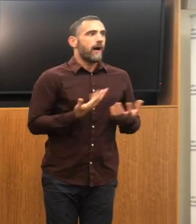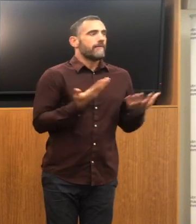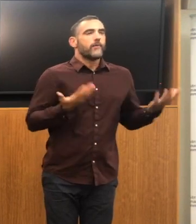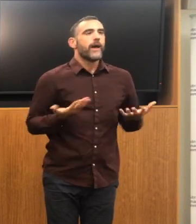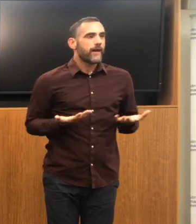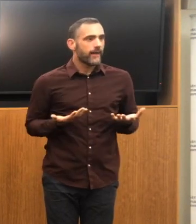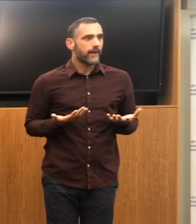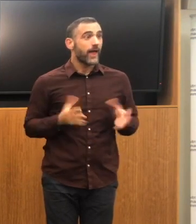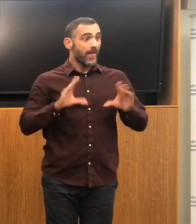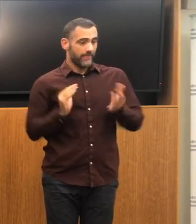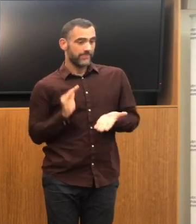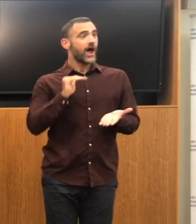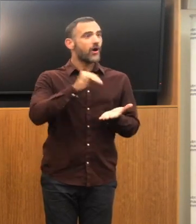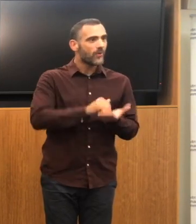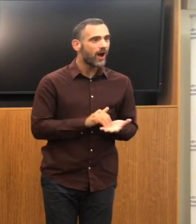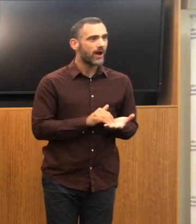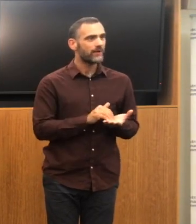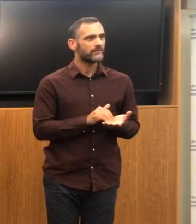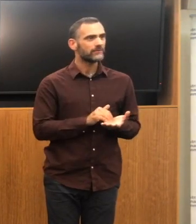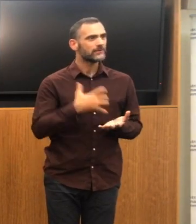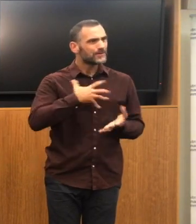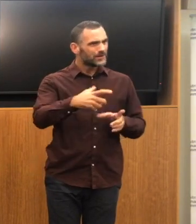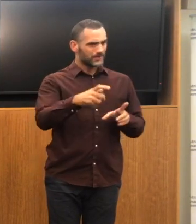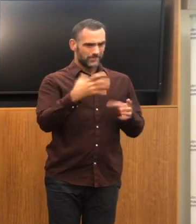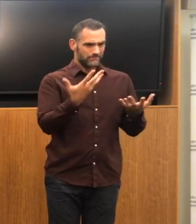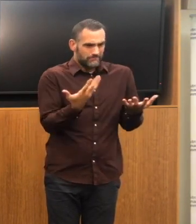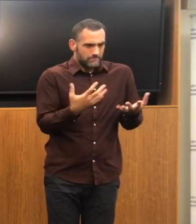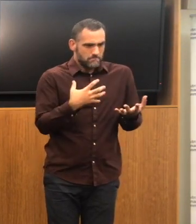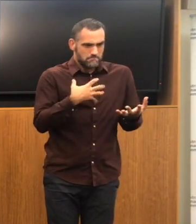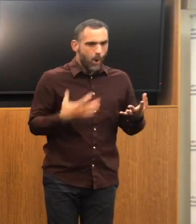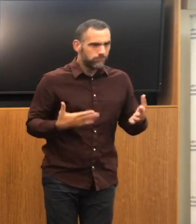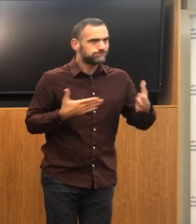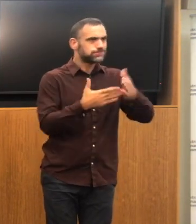And you have realize that these people, these people have